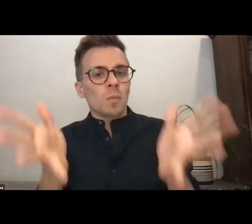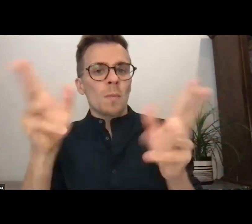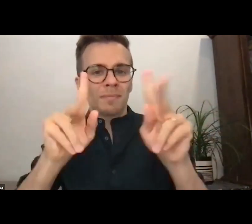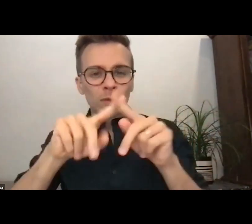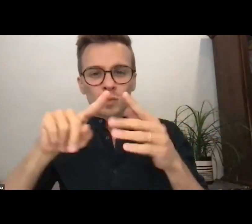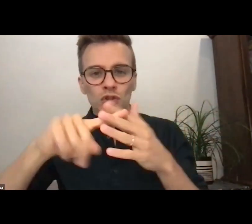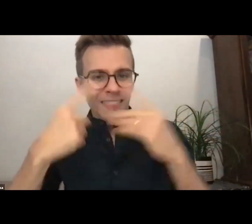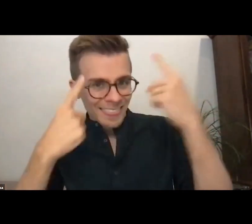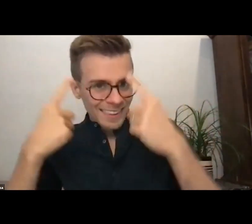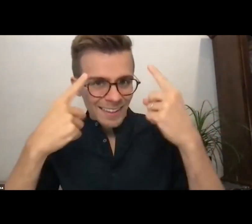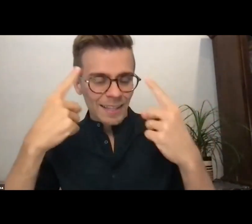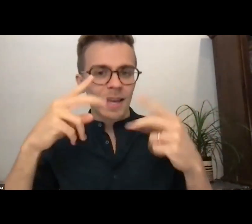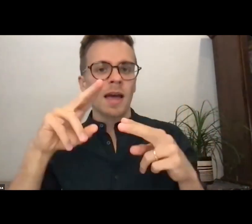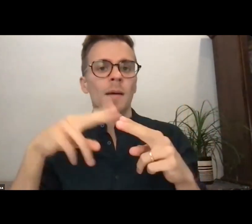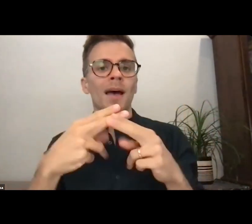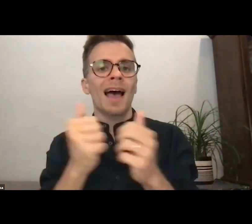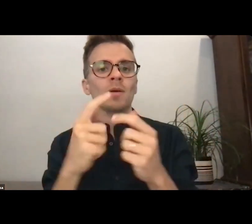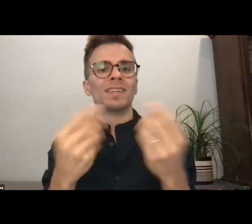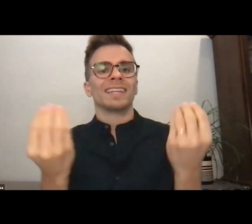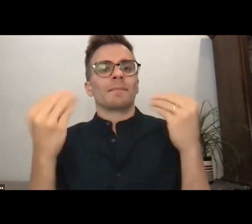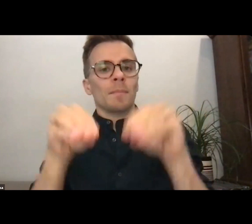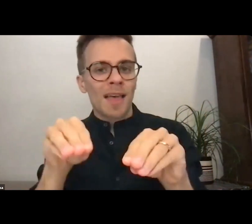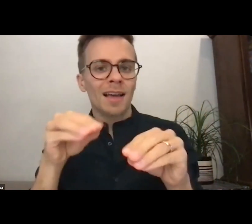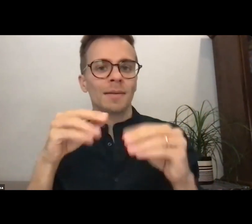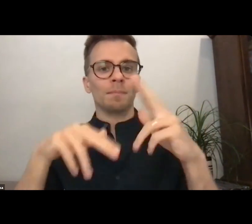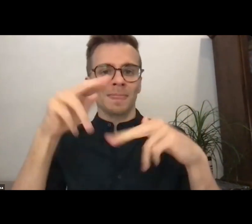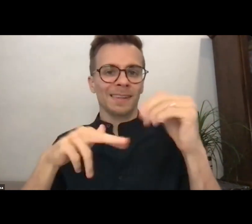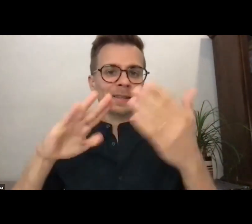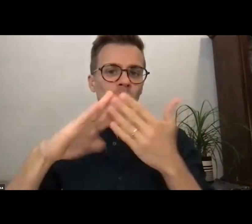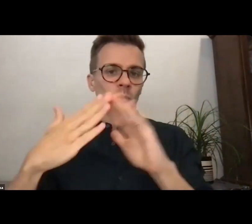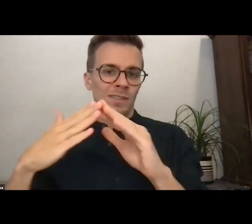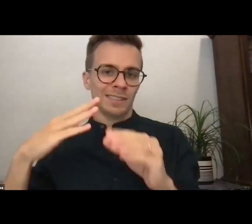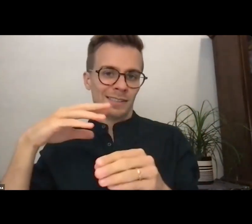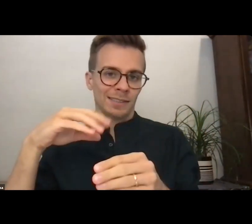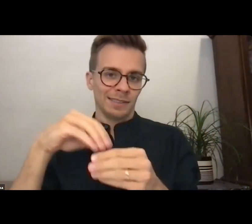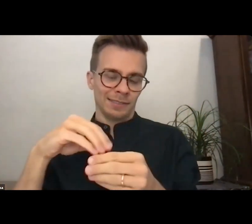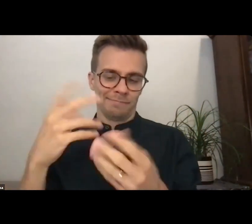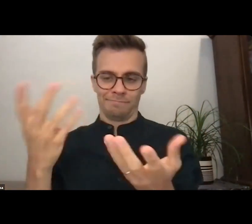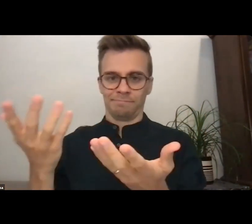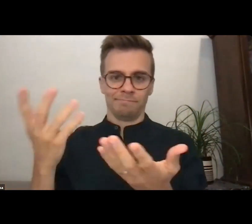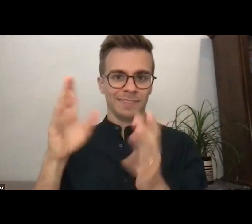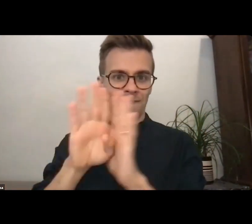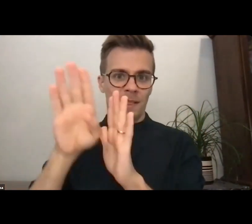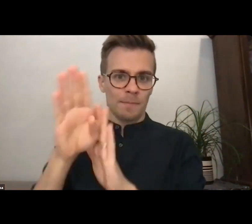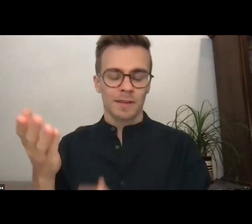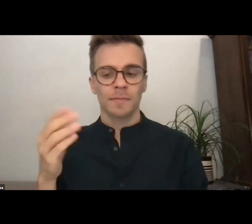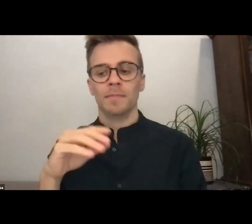framework, to promote people to start thinking about how to implement building community